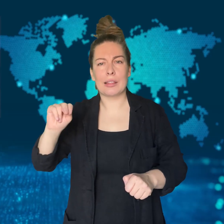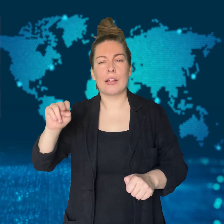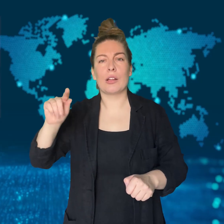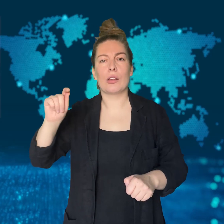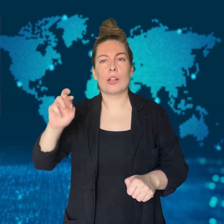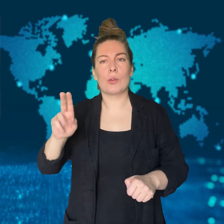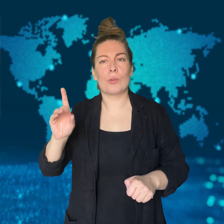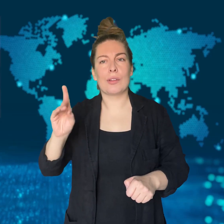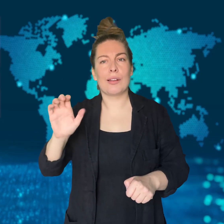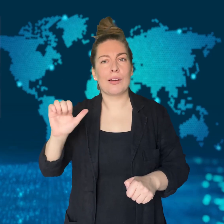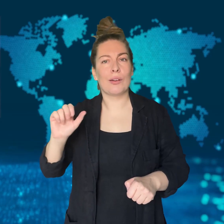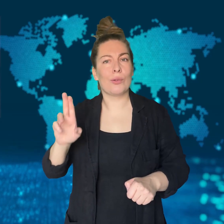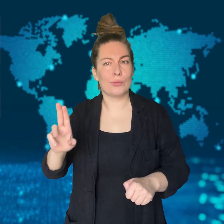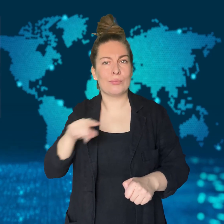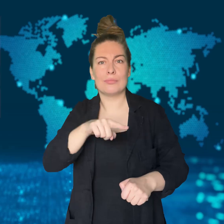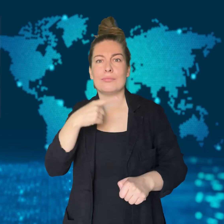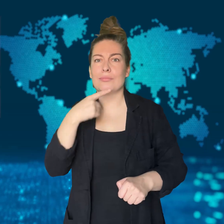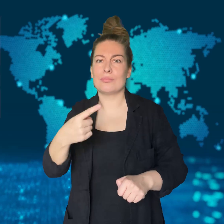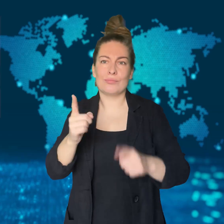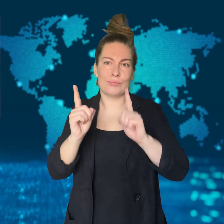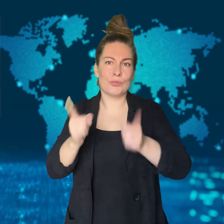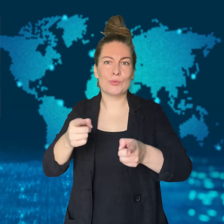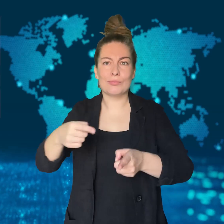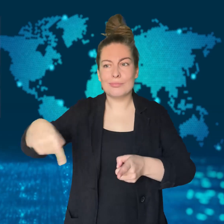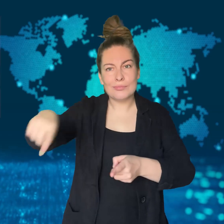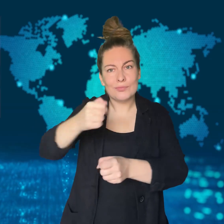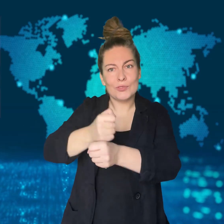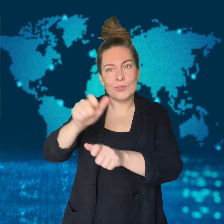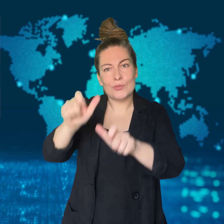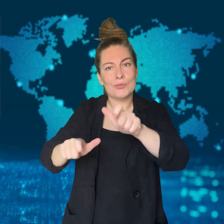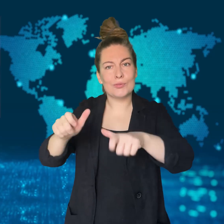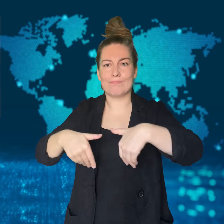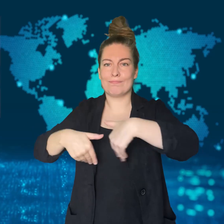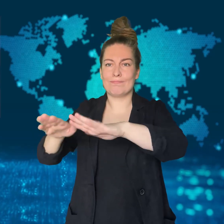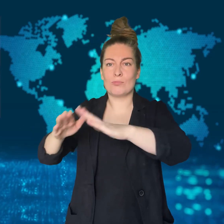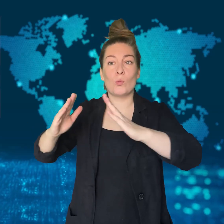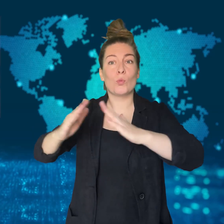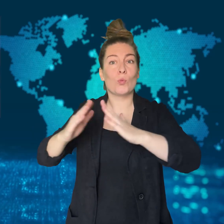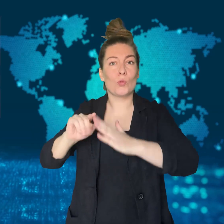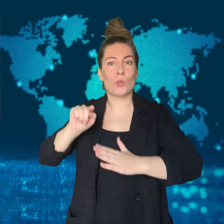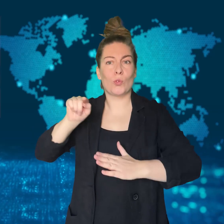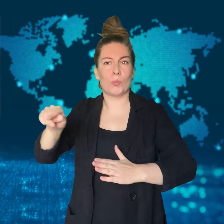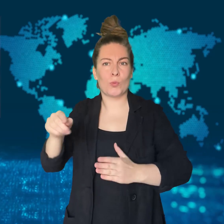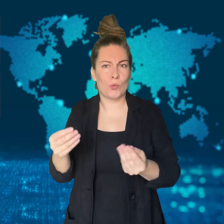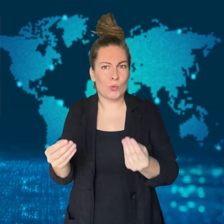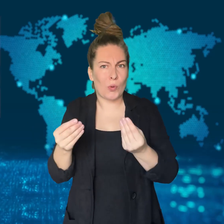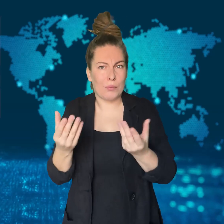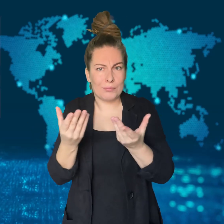that there were Indian agents involved